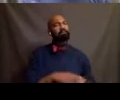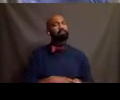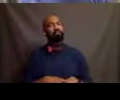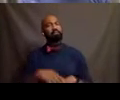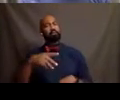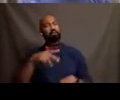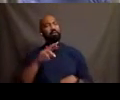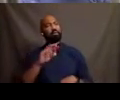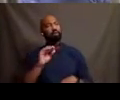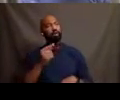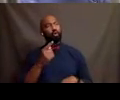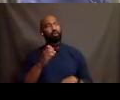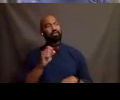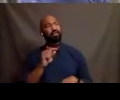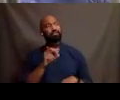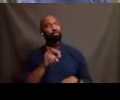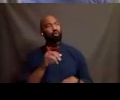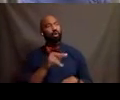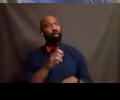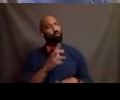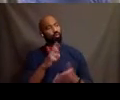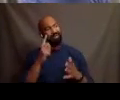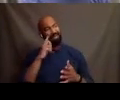of those initial visits, but every subsequent visit there after.